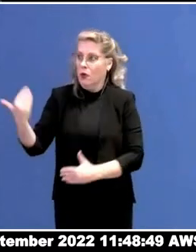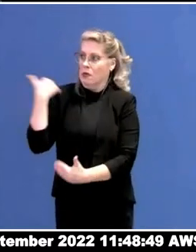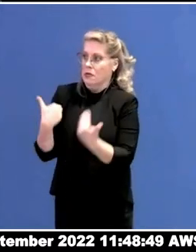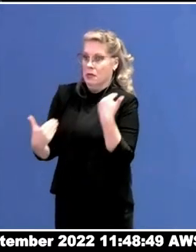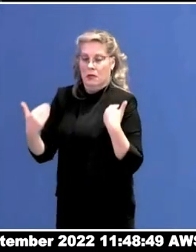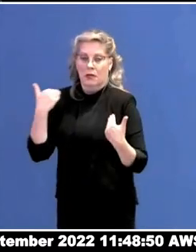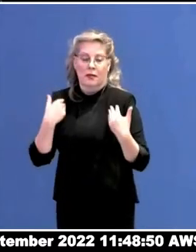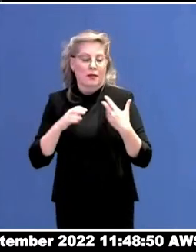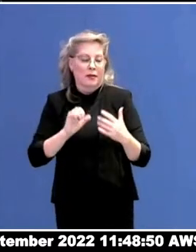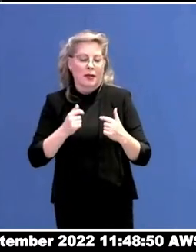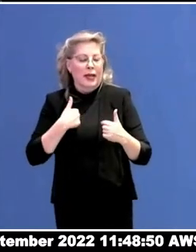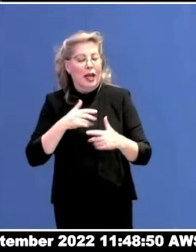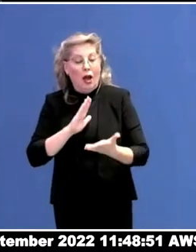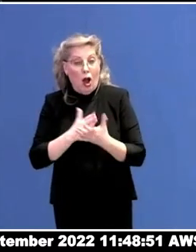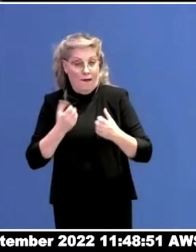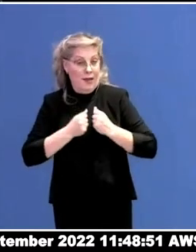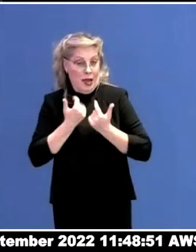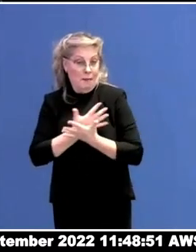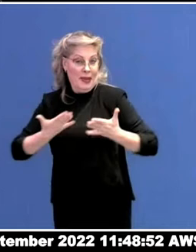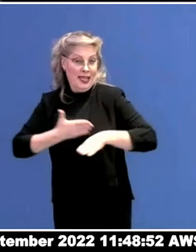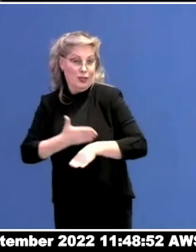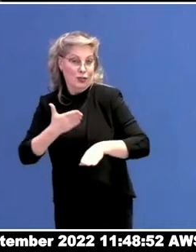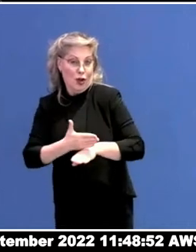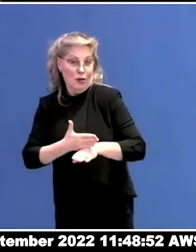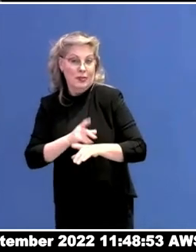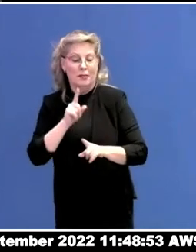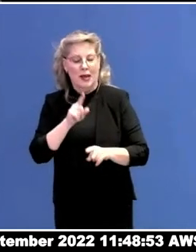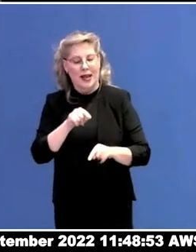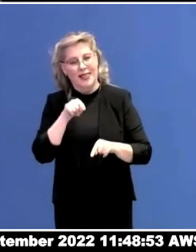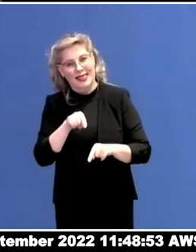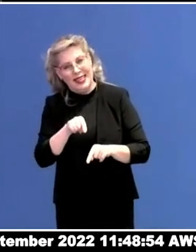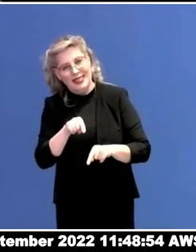favourite job ever, by working and caring about these fellas and helping them.